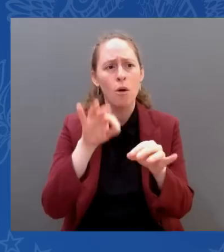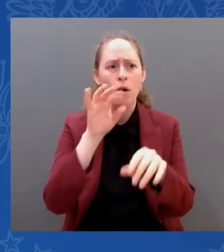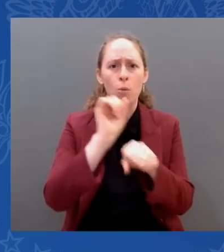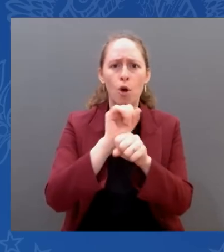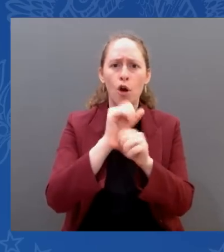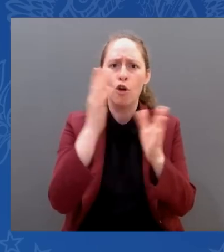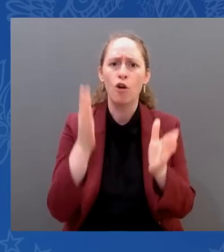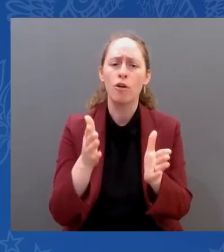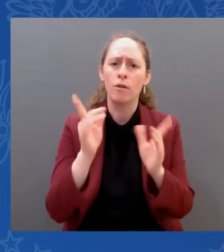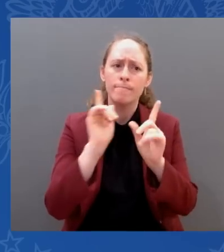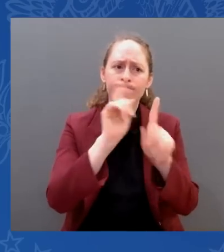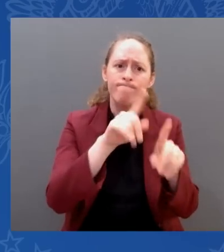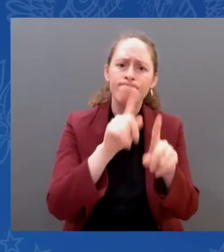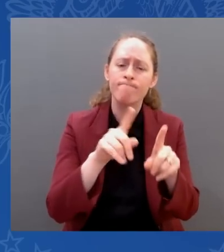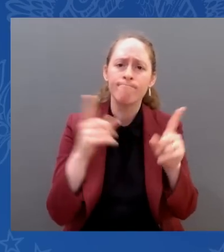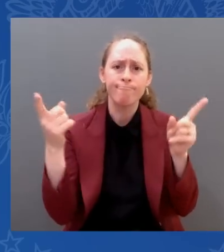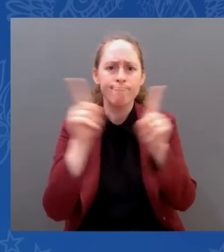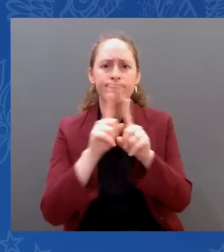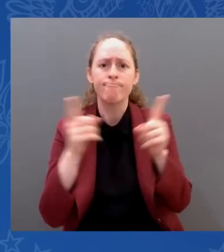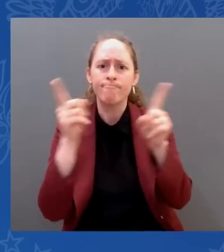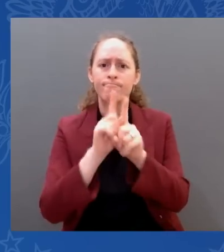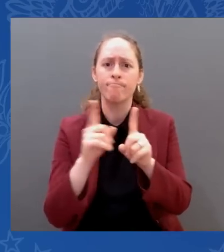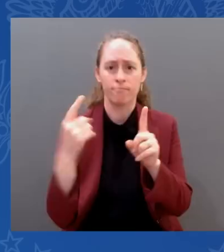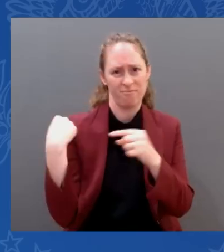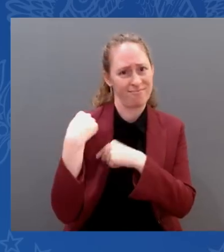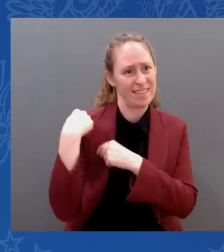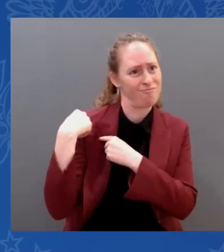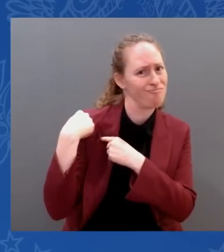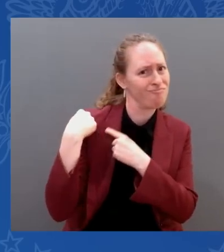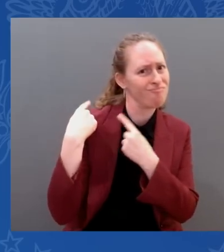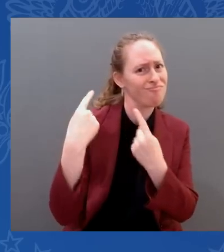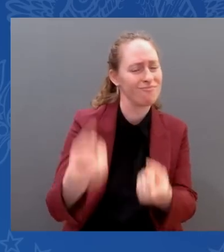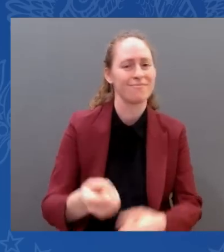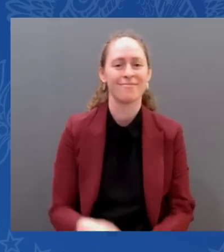Together, we will continue to rise to the occasion